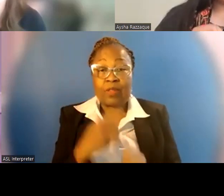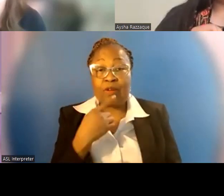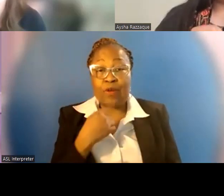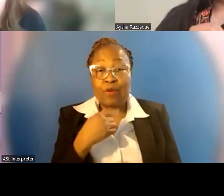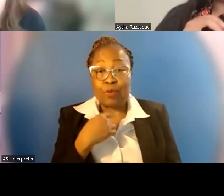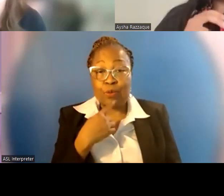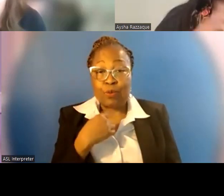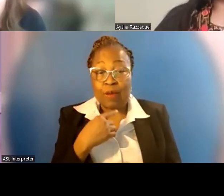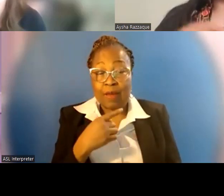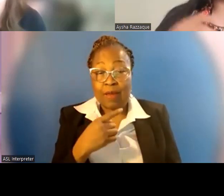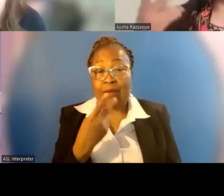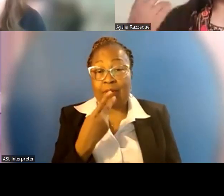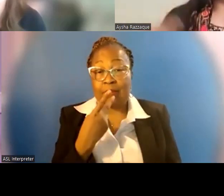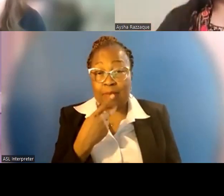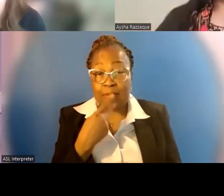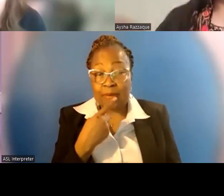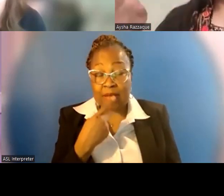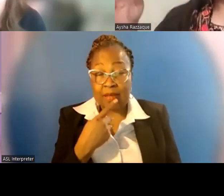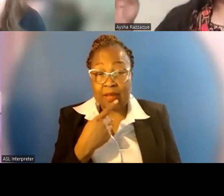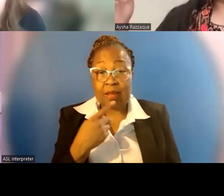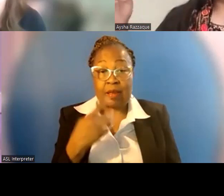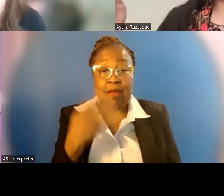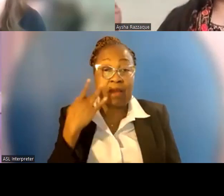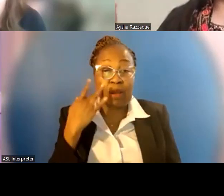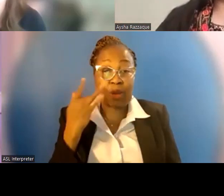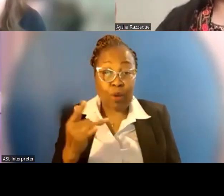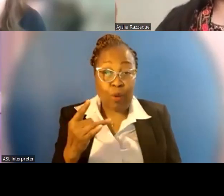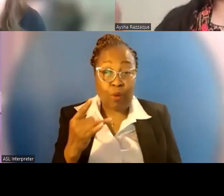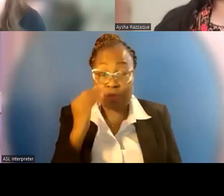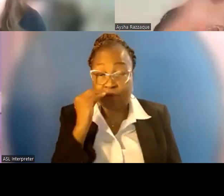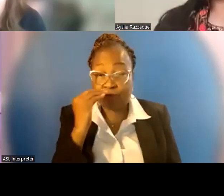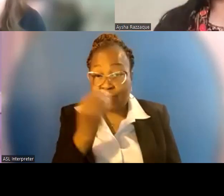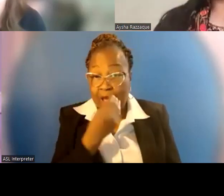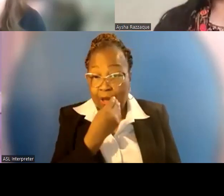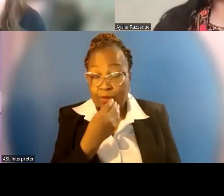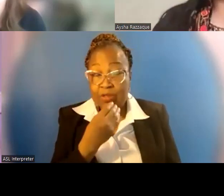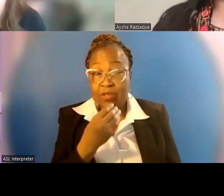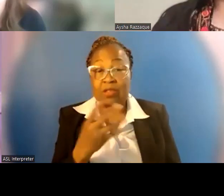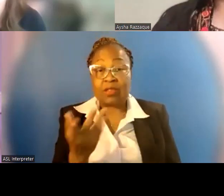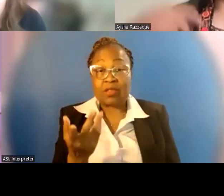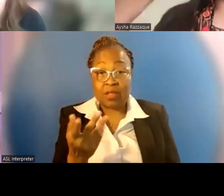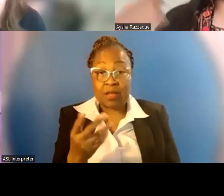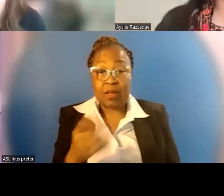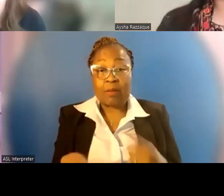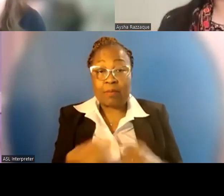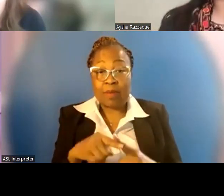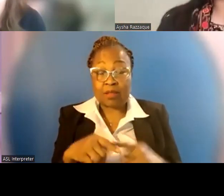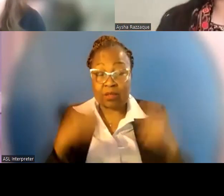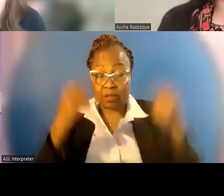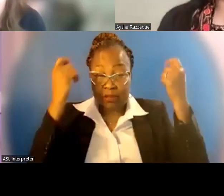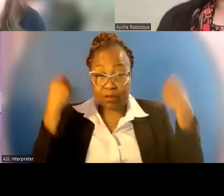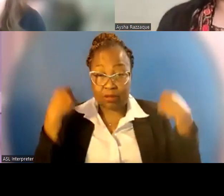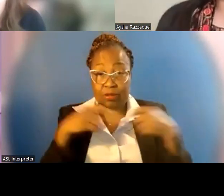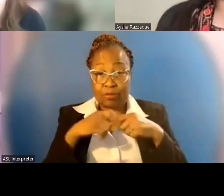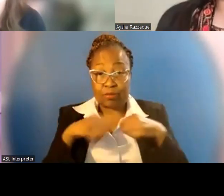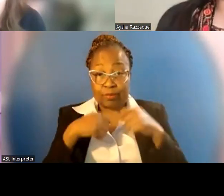and gold flower embroidery. So I'm wearing the dress plus the scarf around my neck.